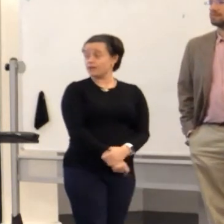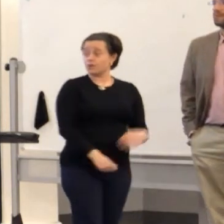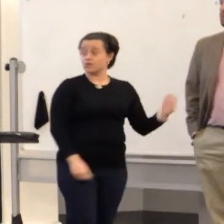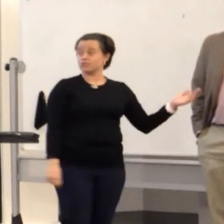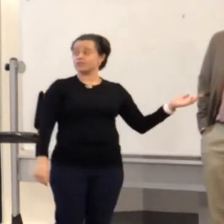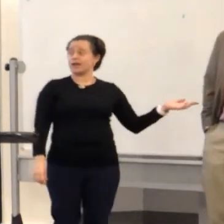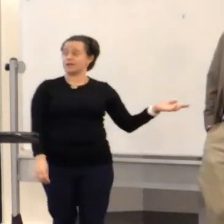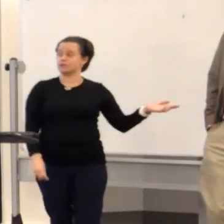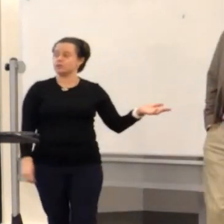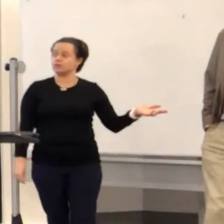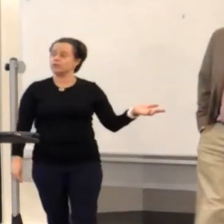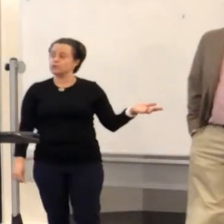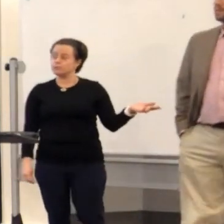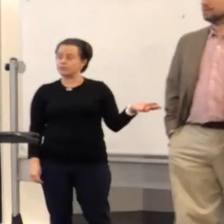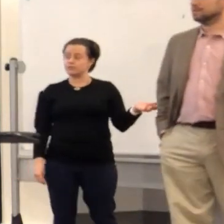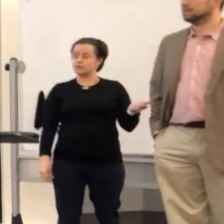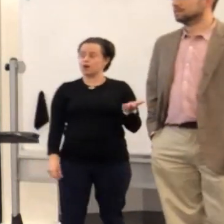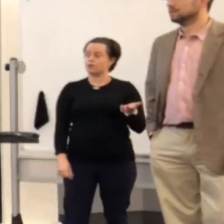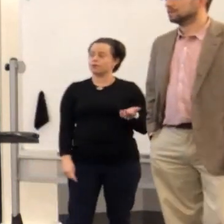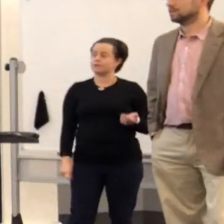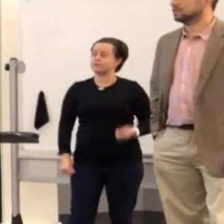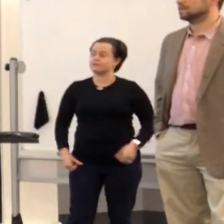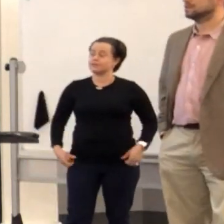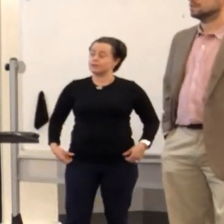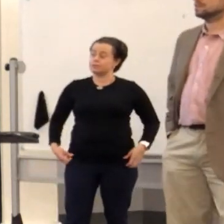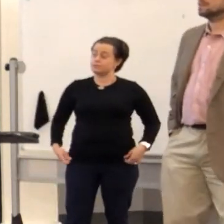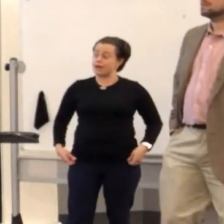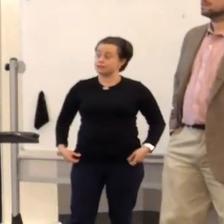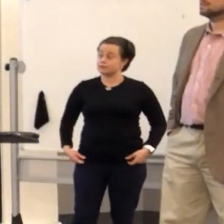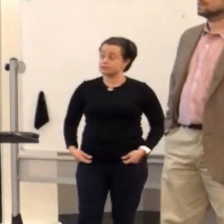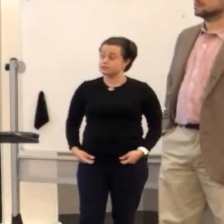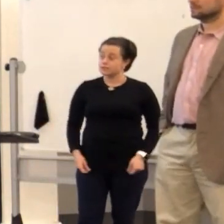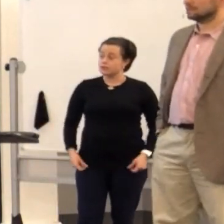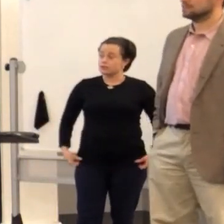And I actually have a question to ask you. Can you please talk about the different type of patents?